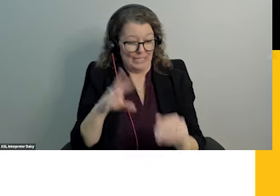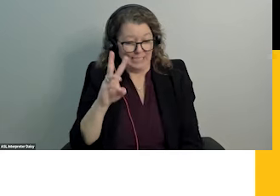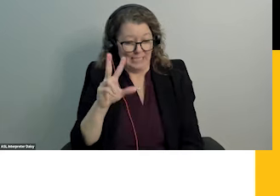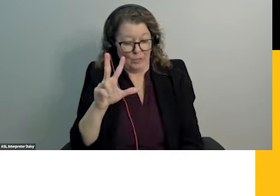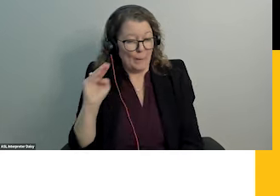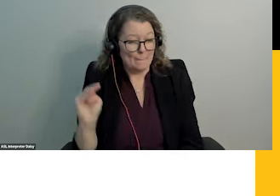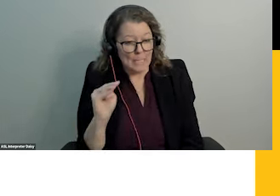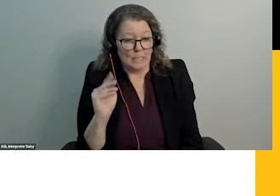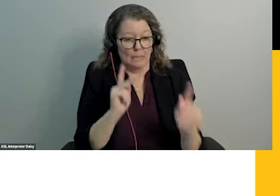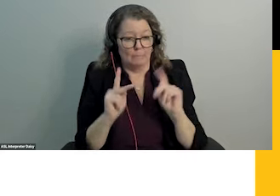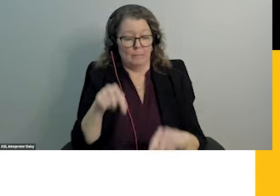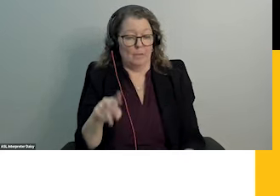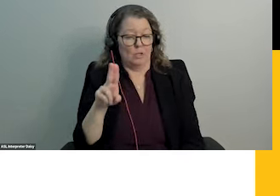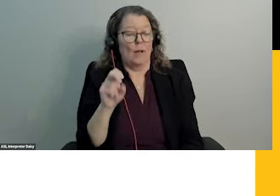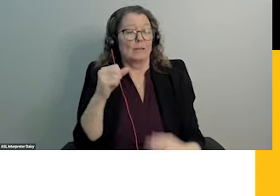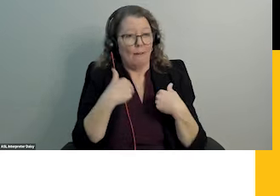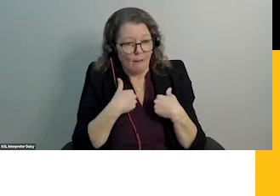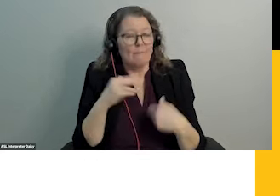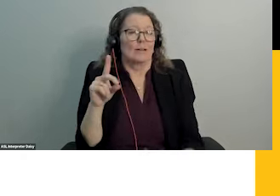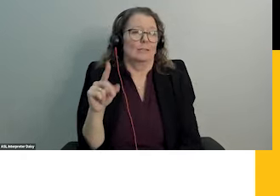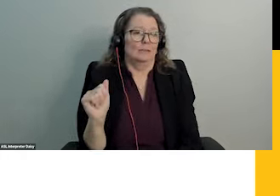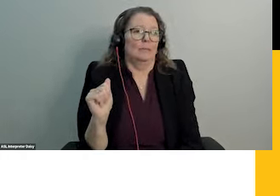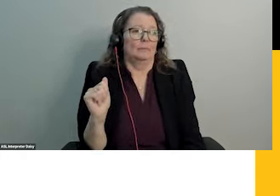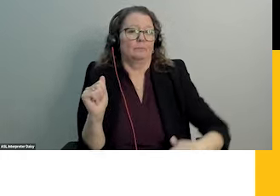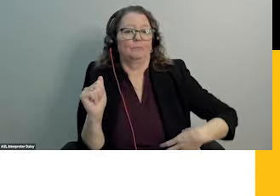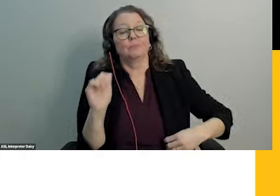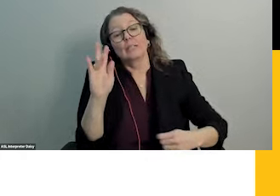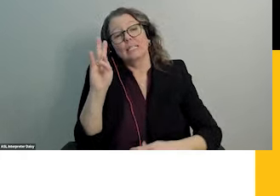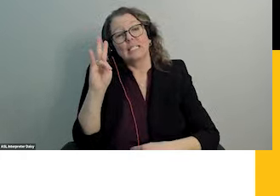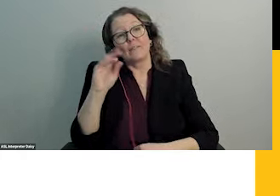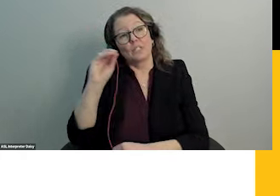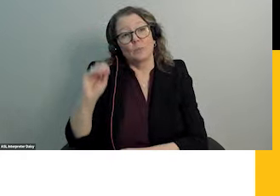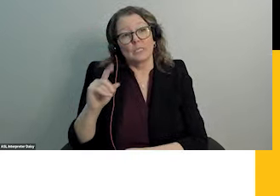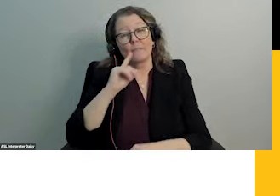just in the US have disabilities. 17% of the global population.